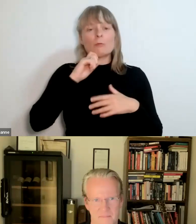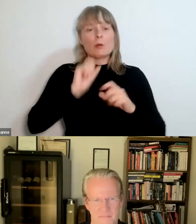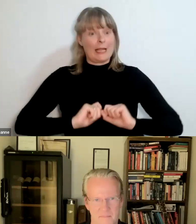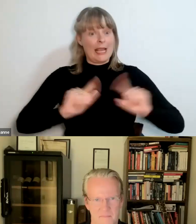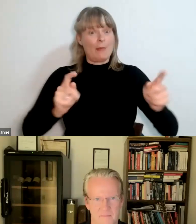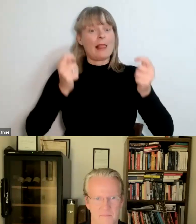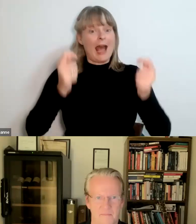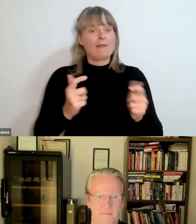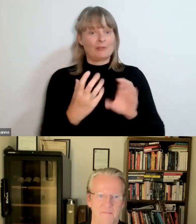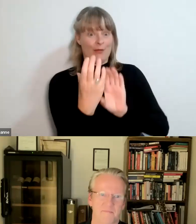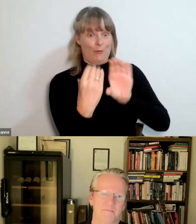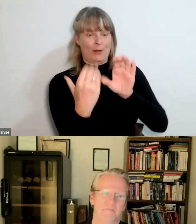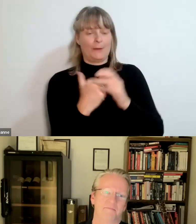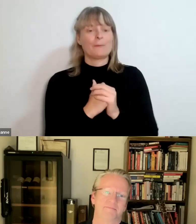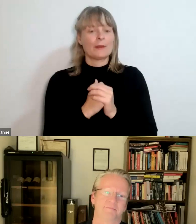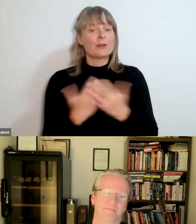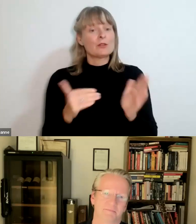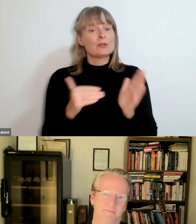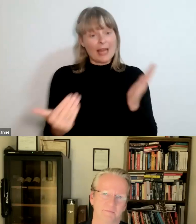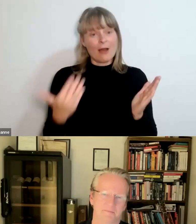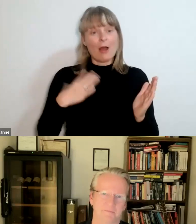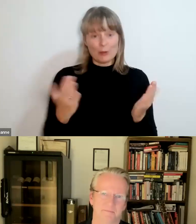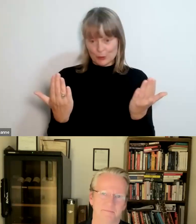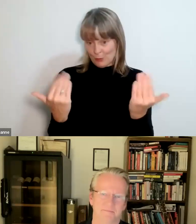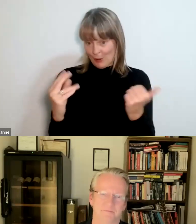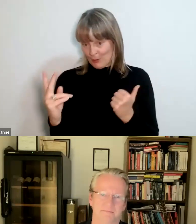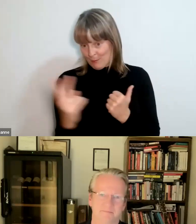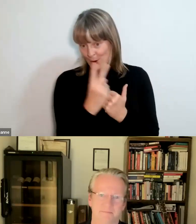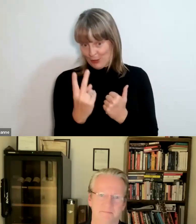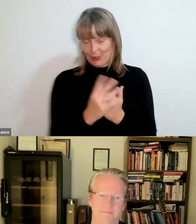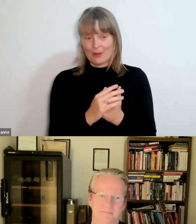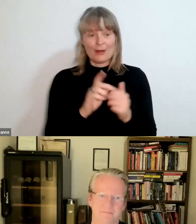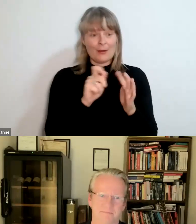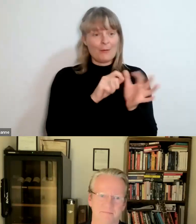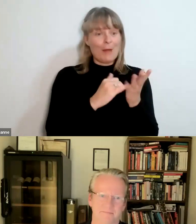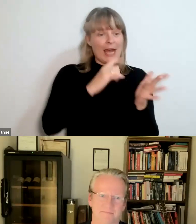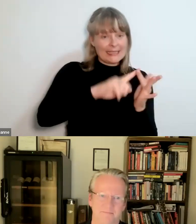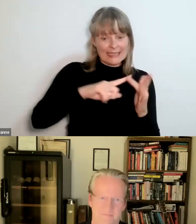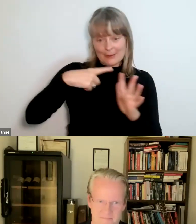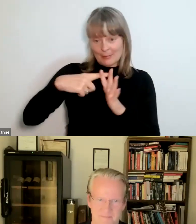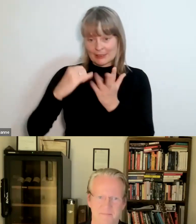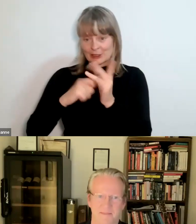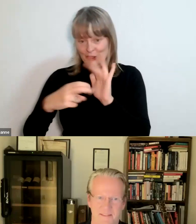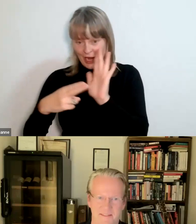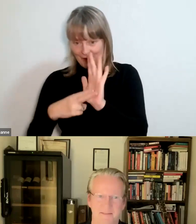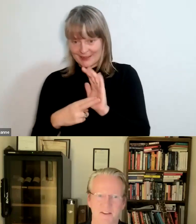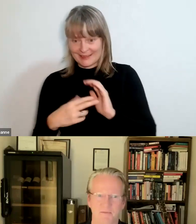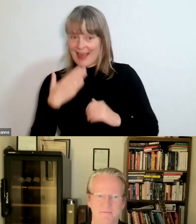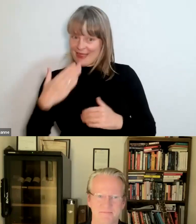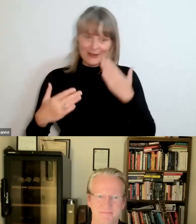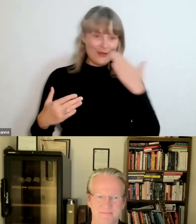in Australia. Tonight Sharon and Pasi are launching a new